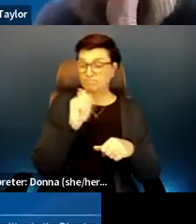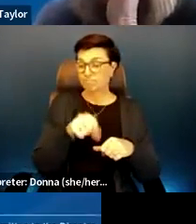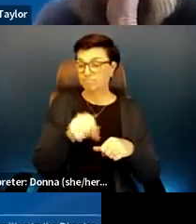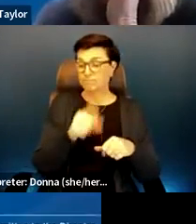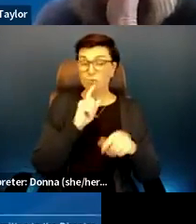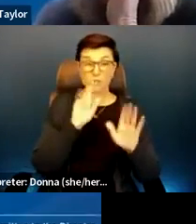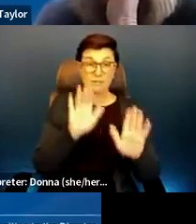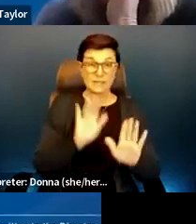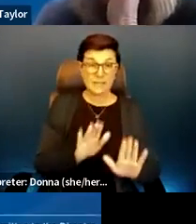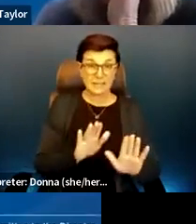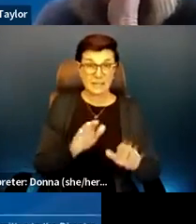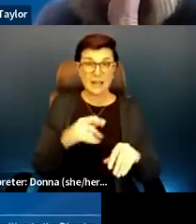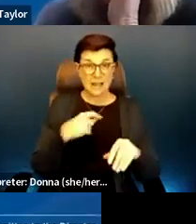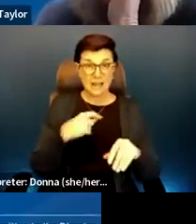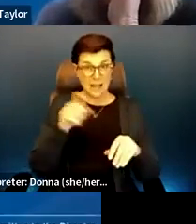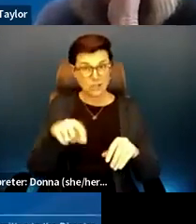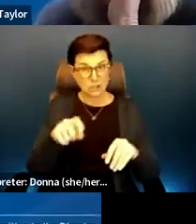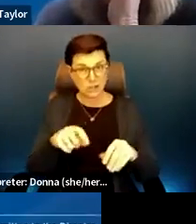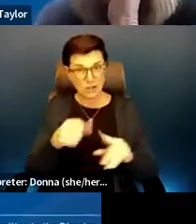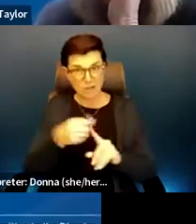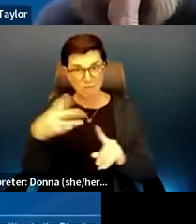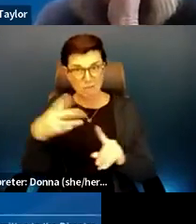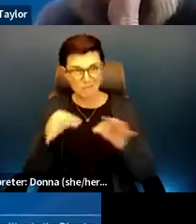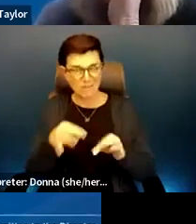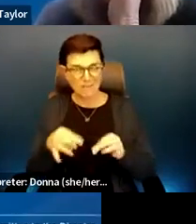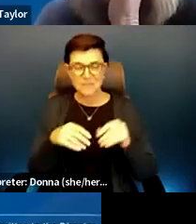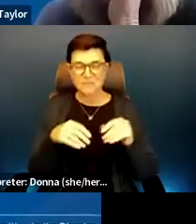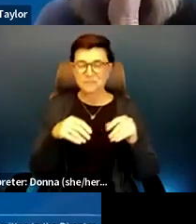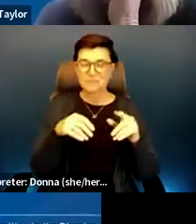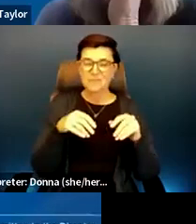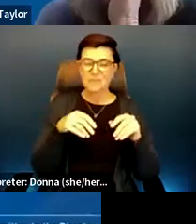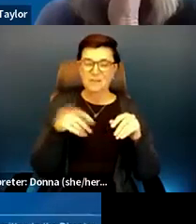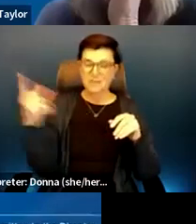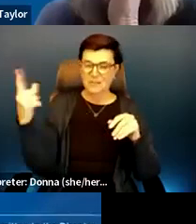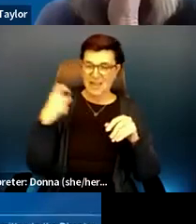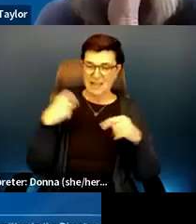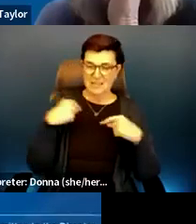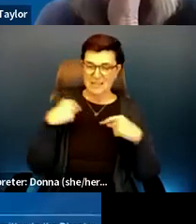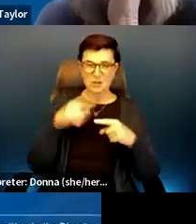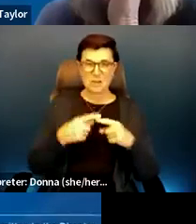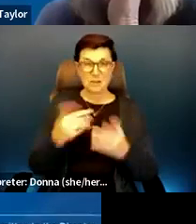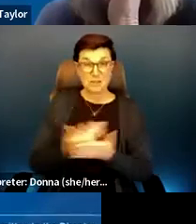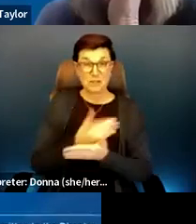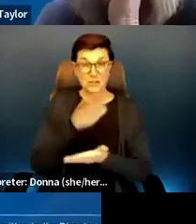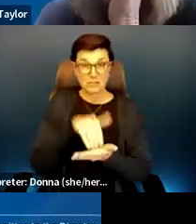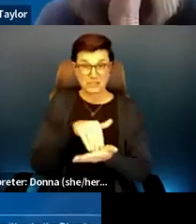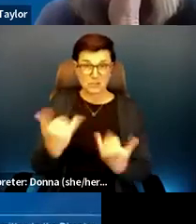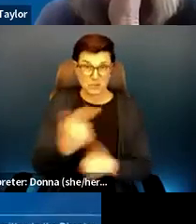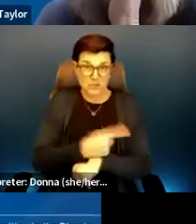I should highlight that I was asked to talk about the new center and the grant program,